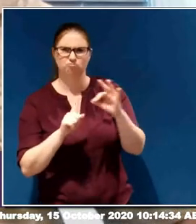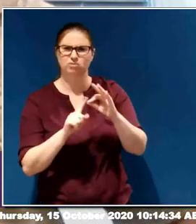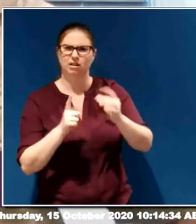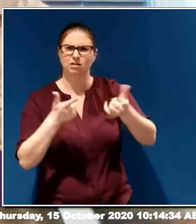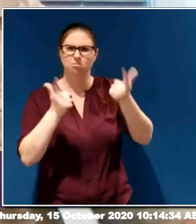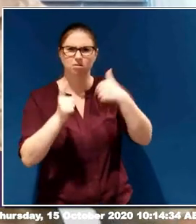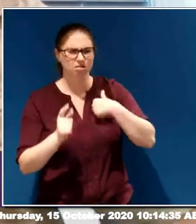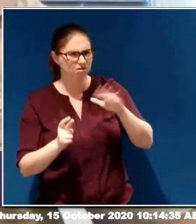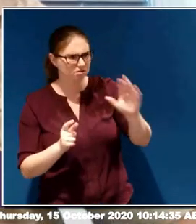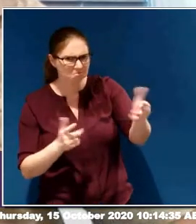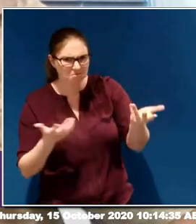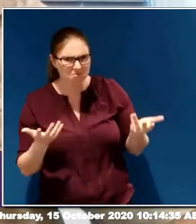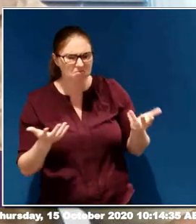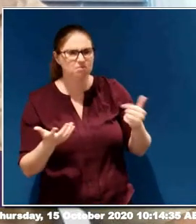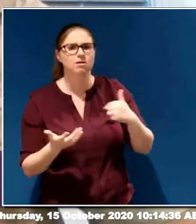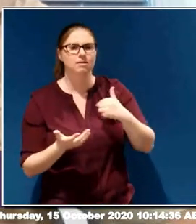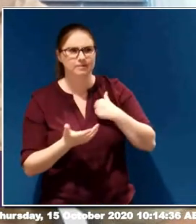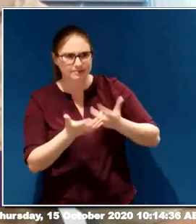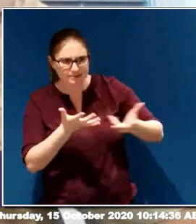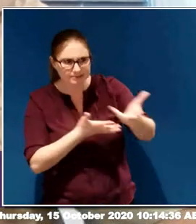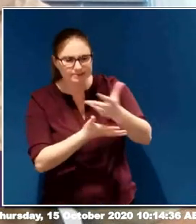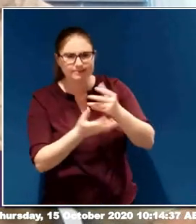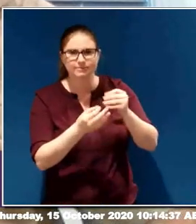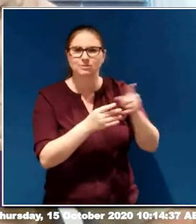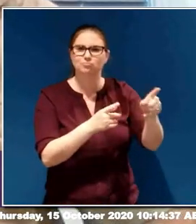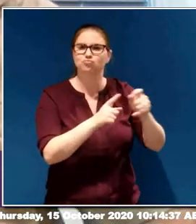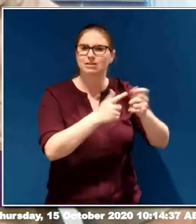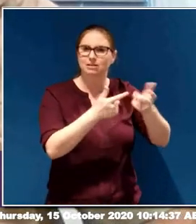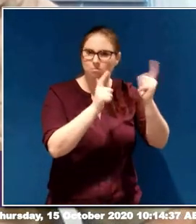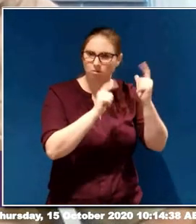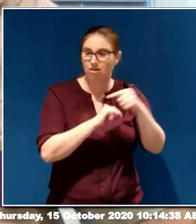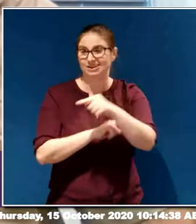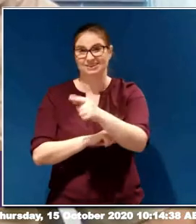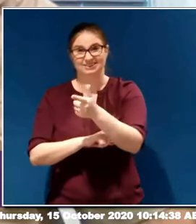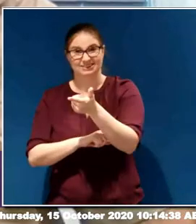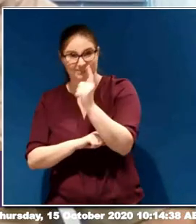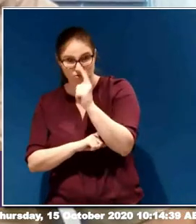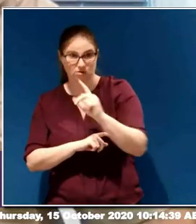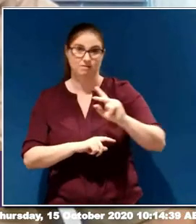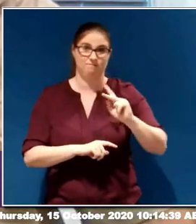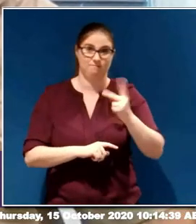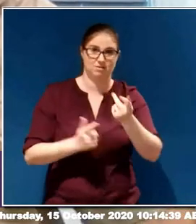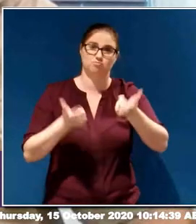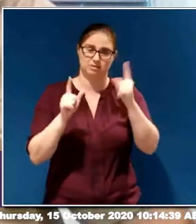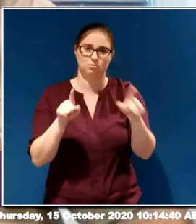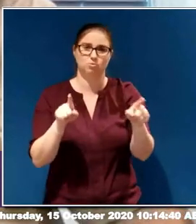and the Vice Principal at the same time as well, and he told me then